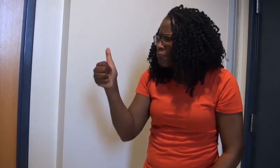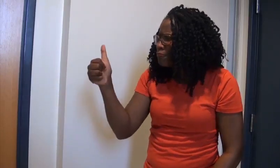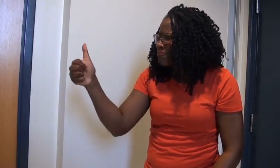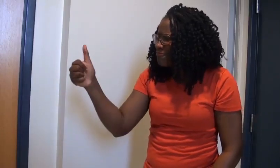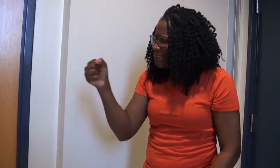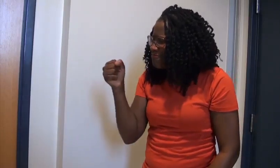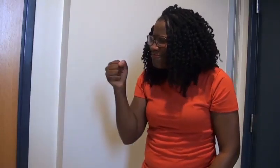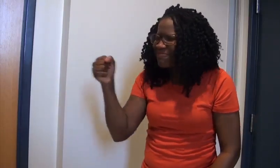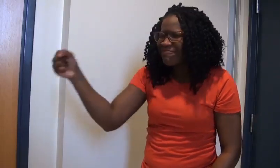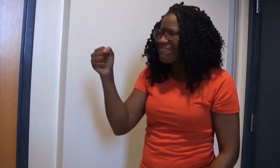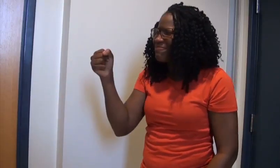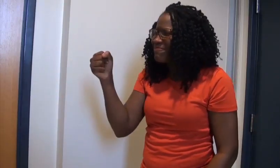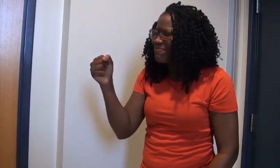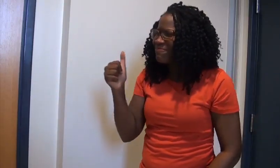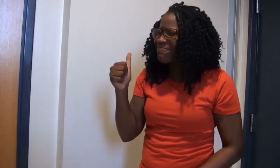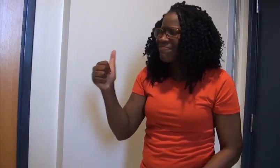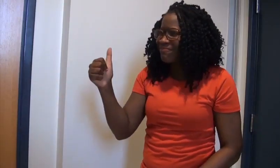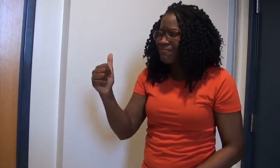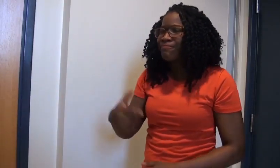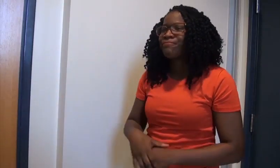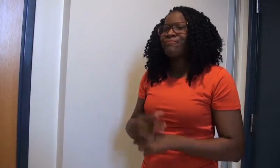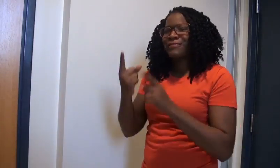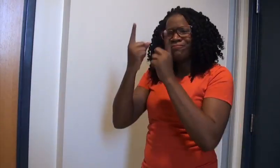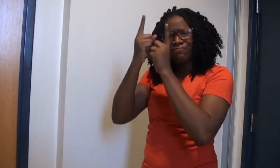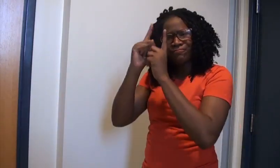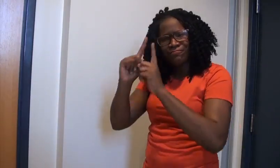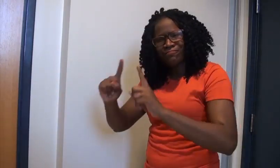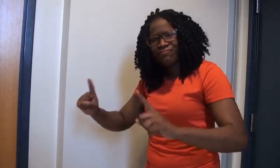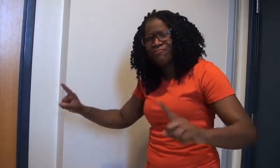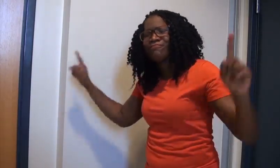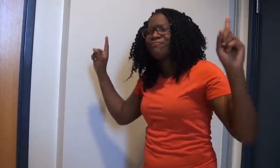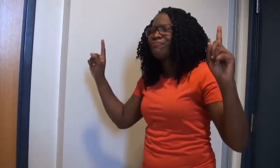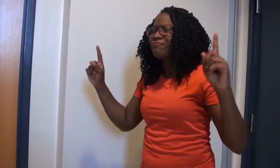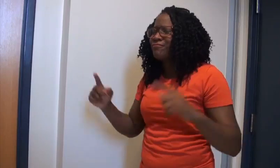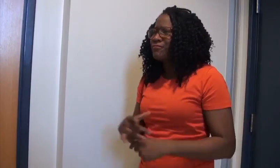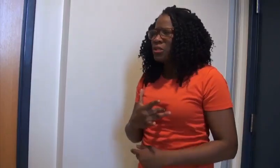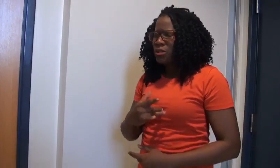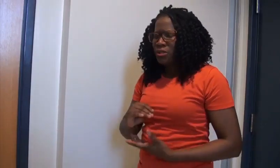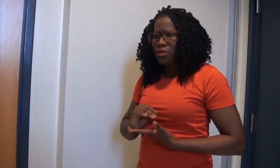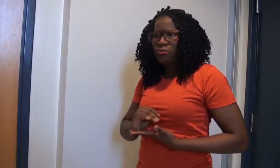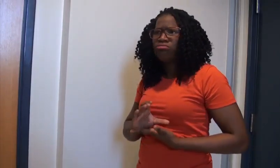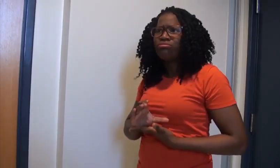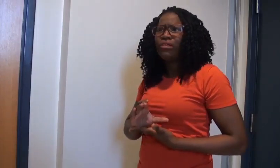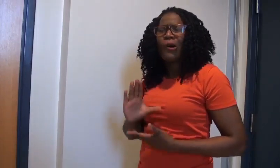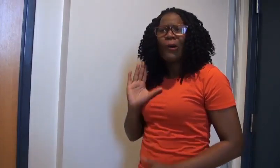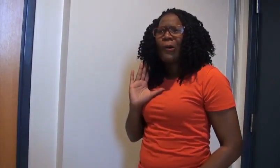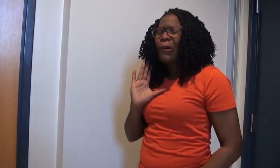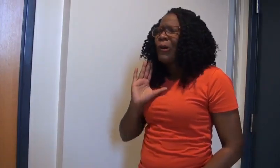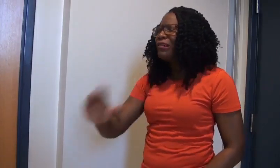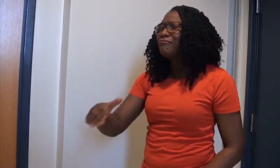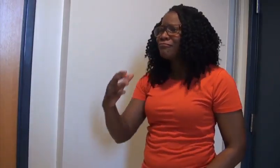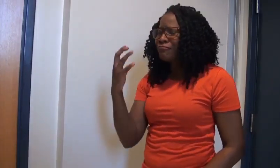fist bump handshake that ended with a big thumbs up before he walked away. His high expectations for me really solidified my confidence and